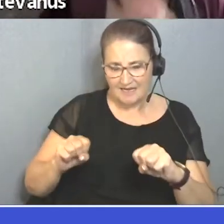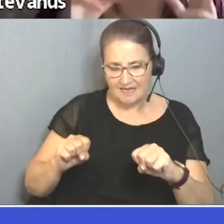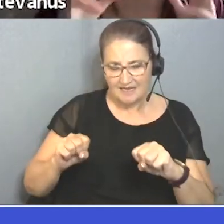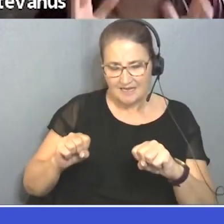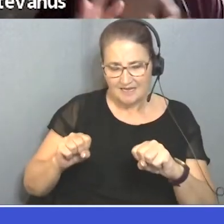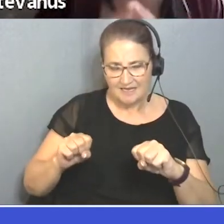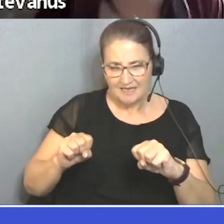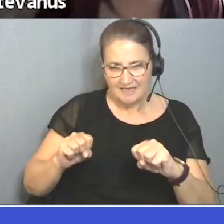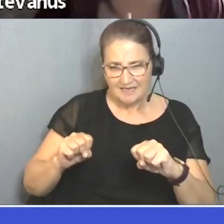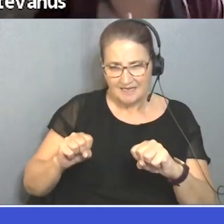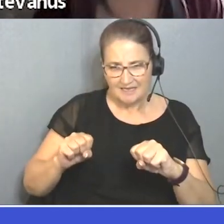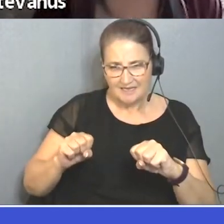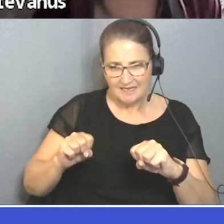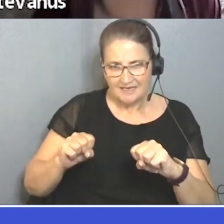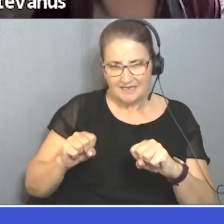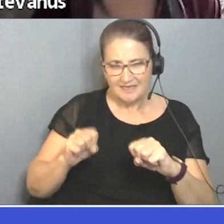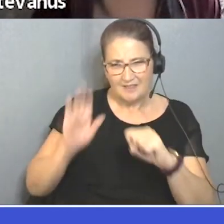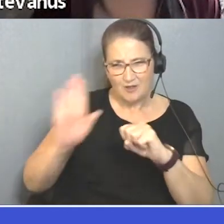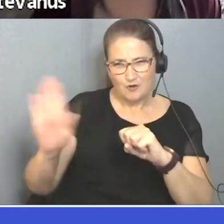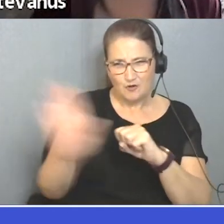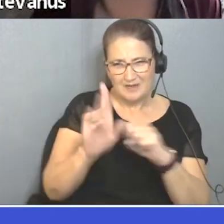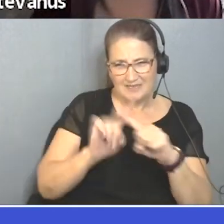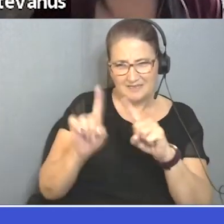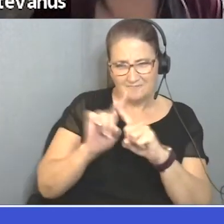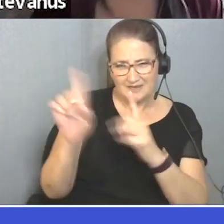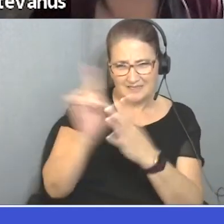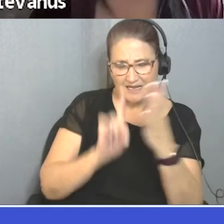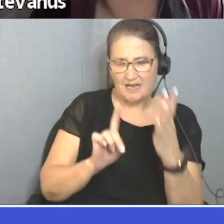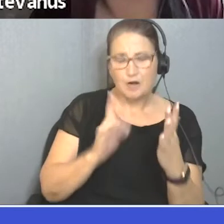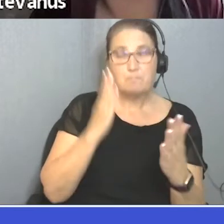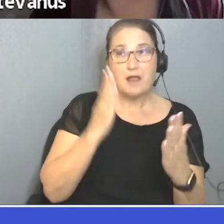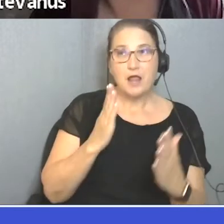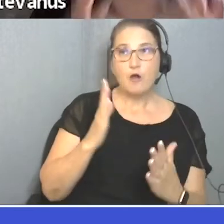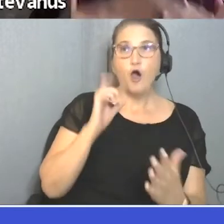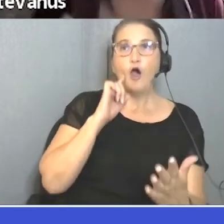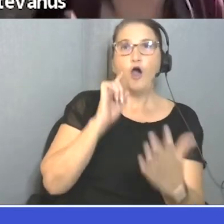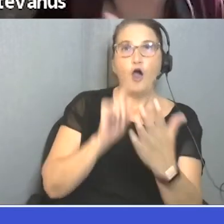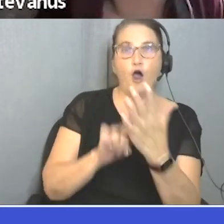design, we might start to notice things we didn't before.